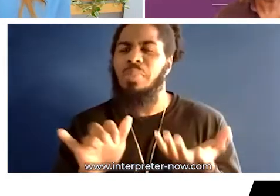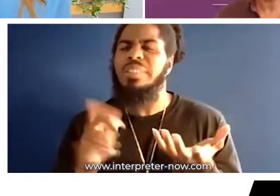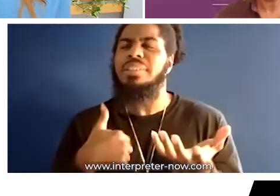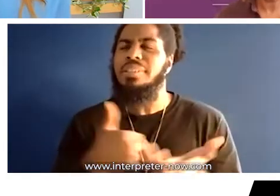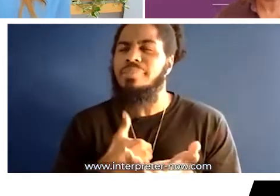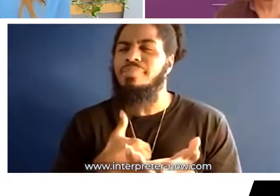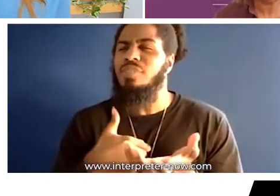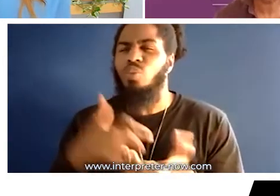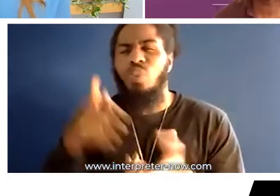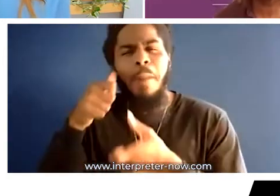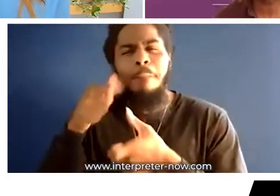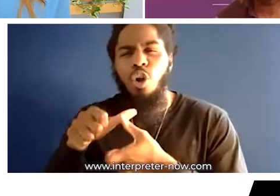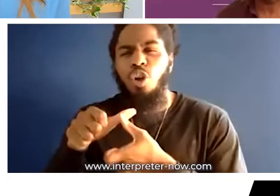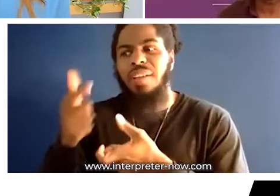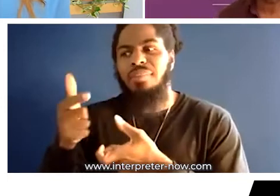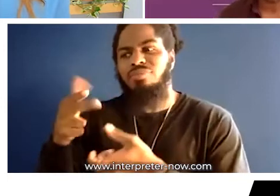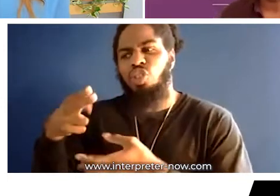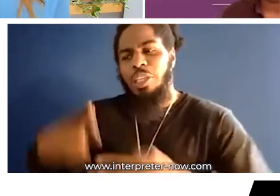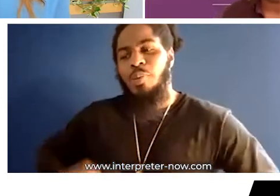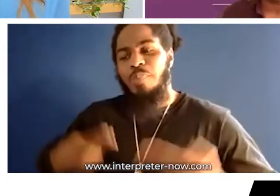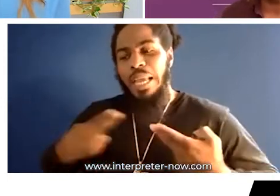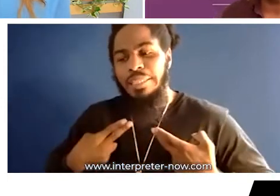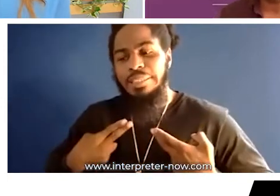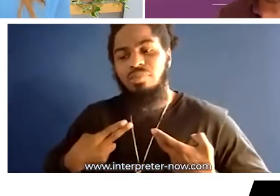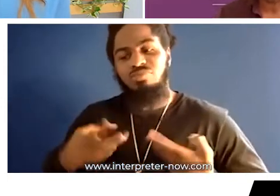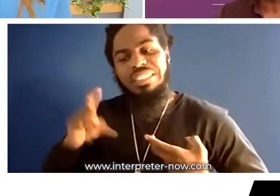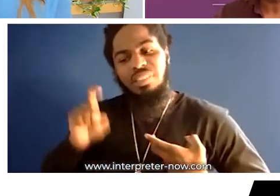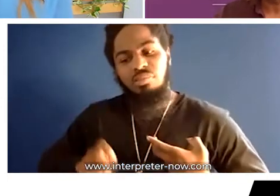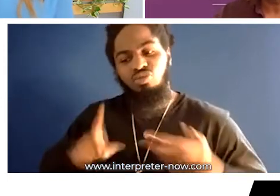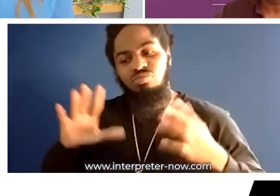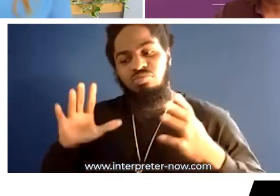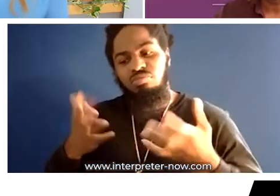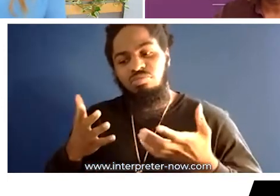human back into human resources when we think about the workplace. Absolutely.